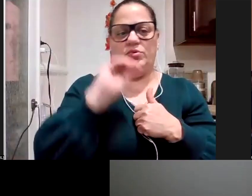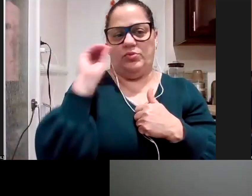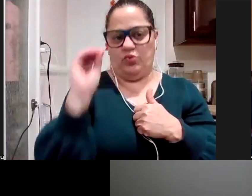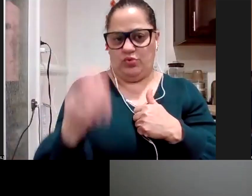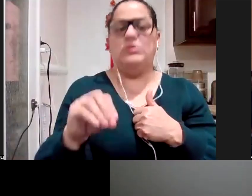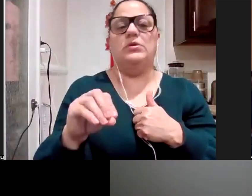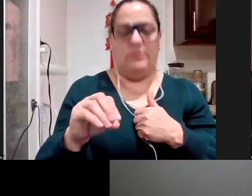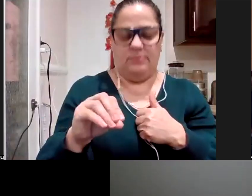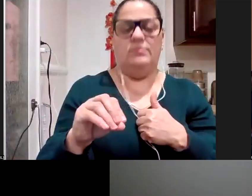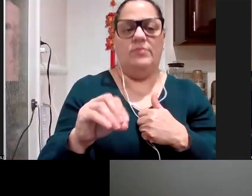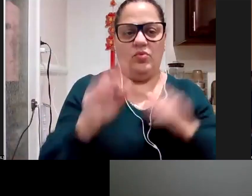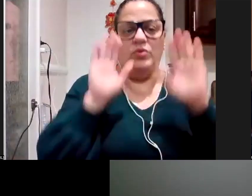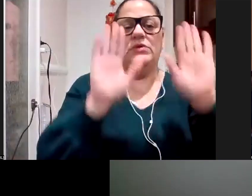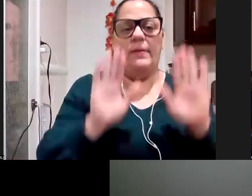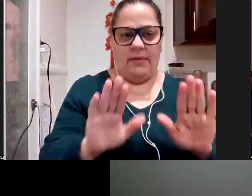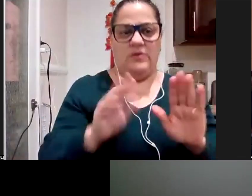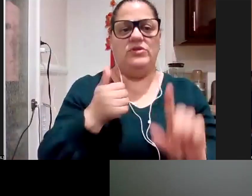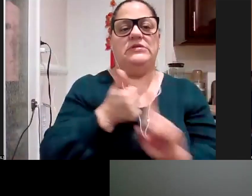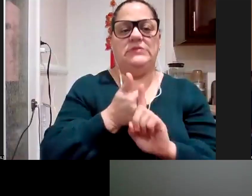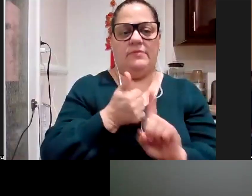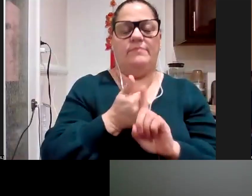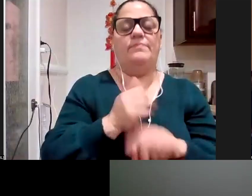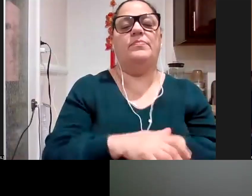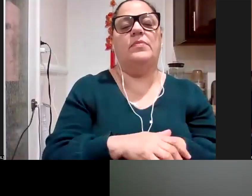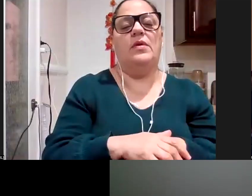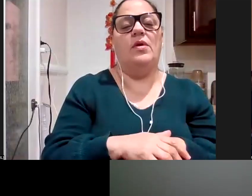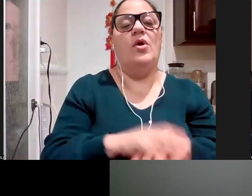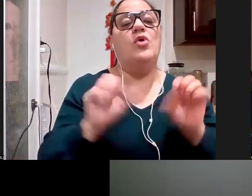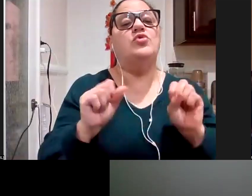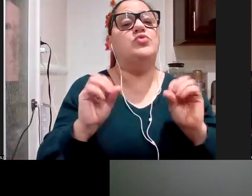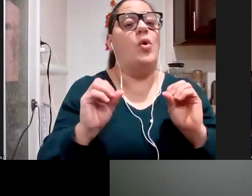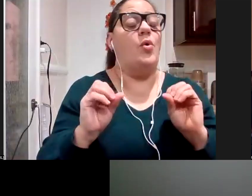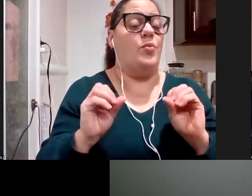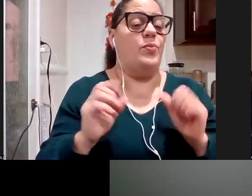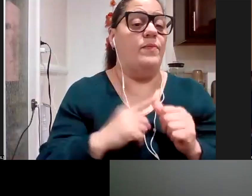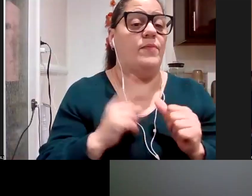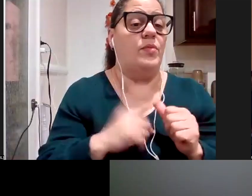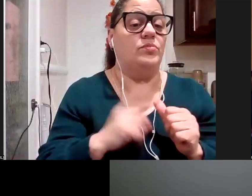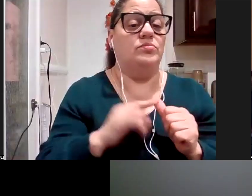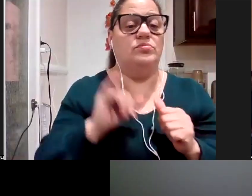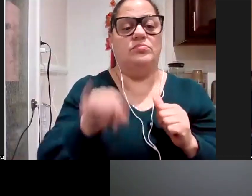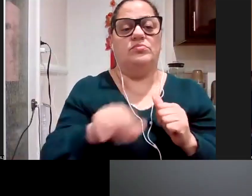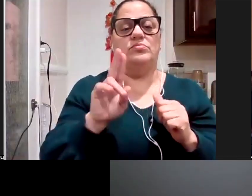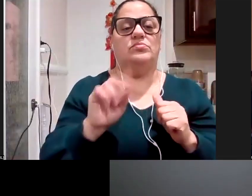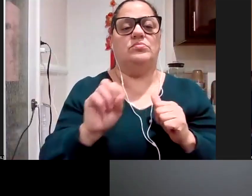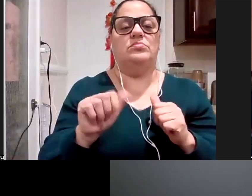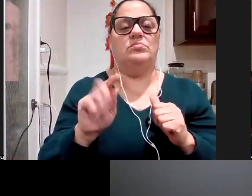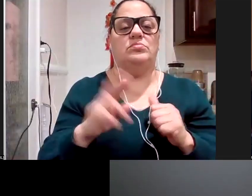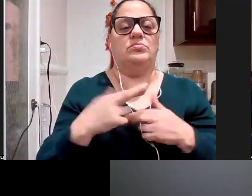which is amazing in and of itself. Uh, so the first Justin's room is going to be stories about